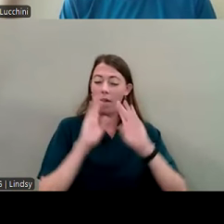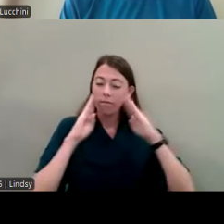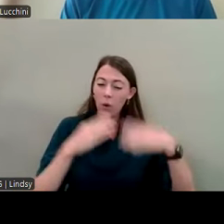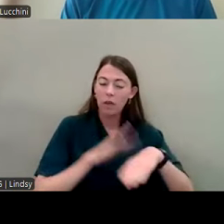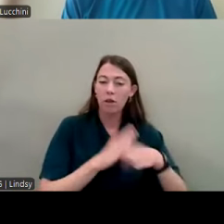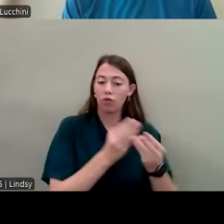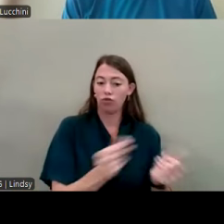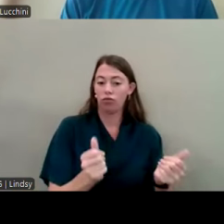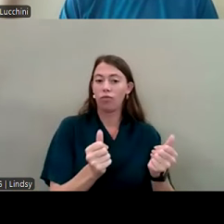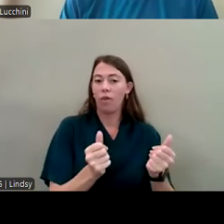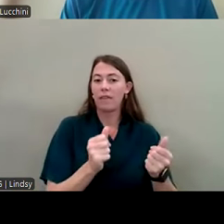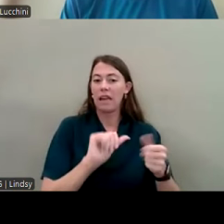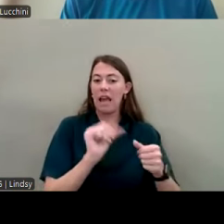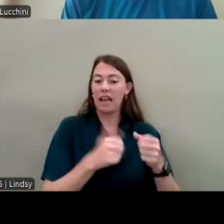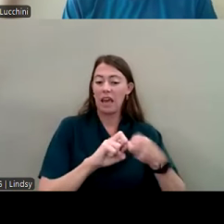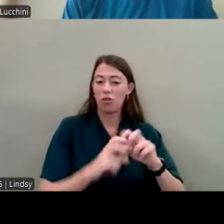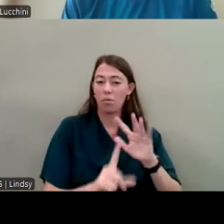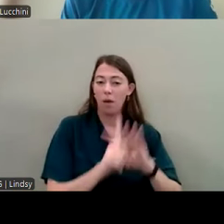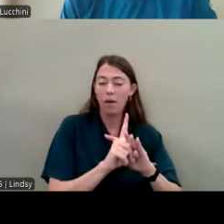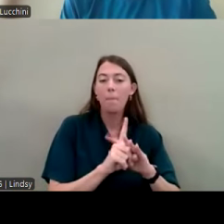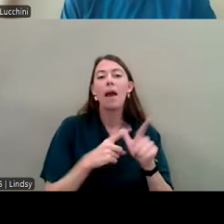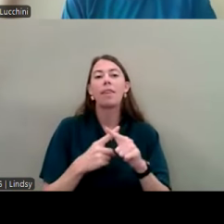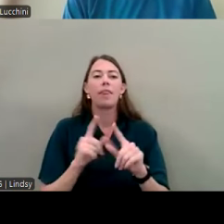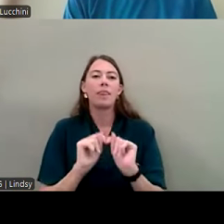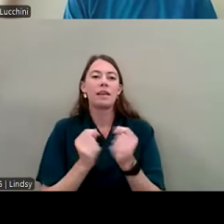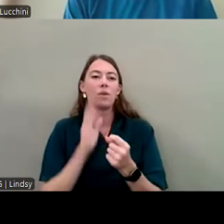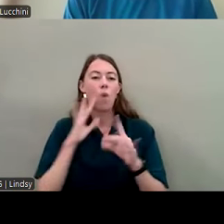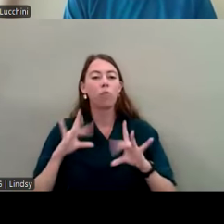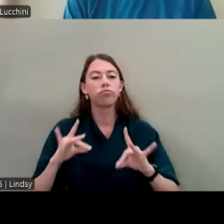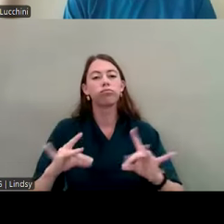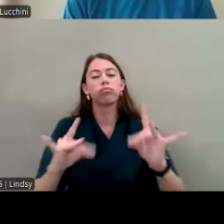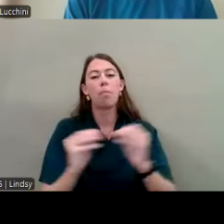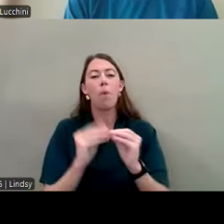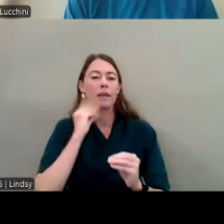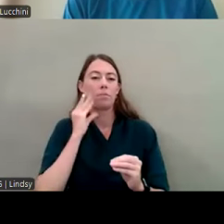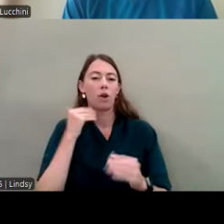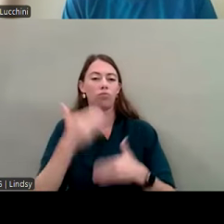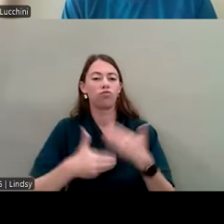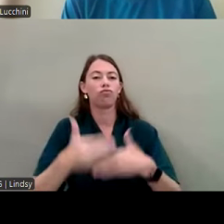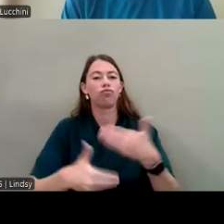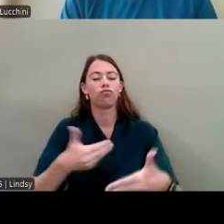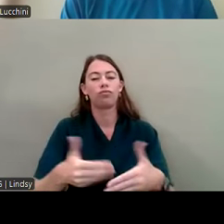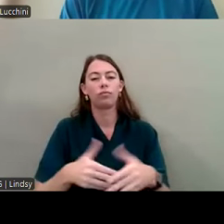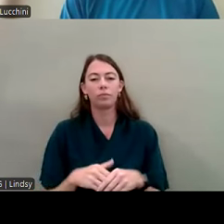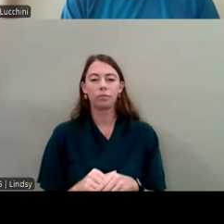So in the future, in the nearest future, you might see level of effort are going to change.